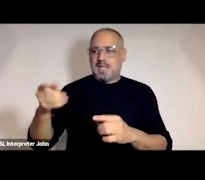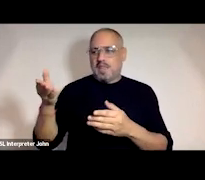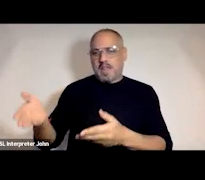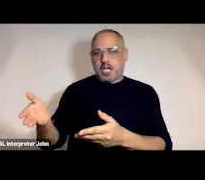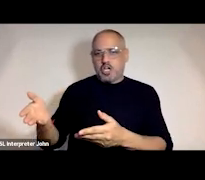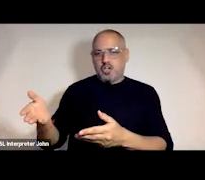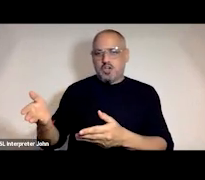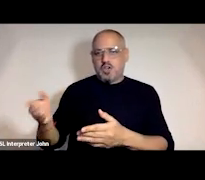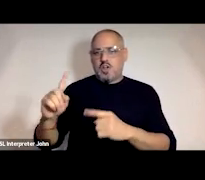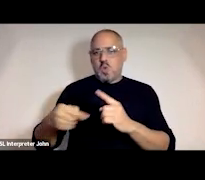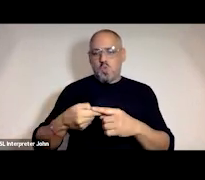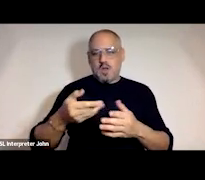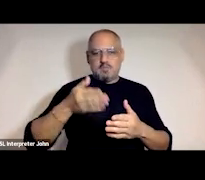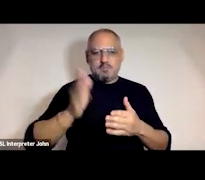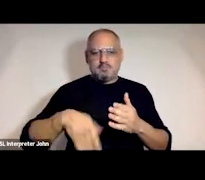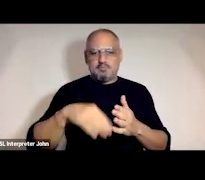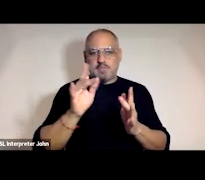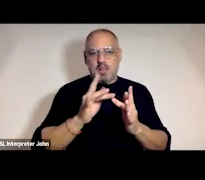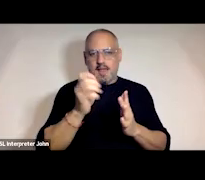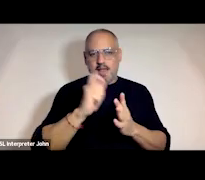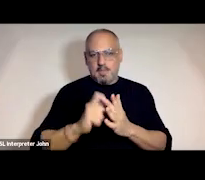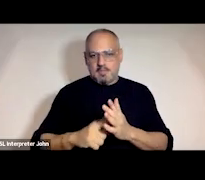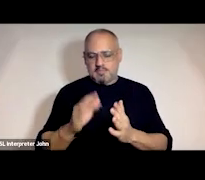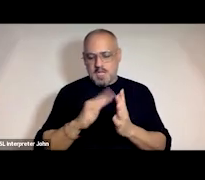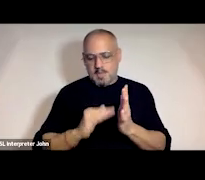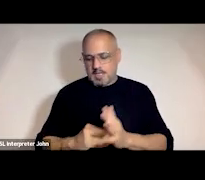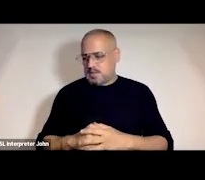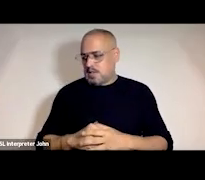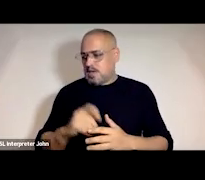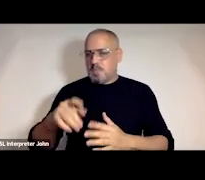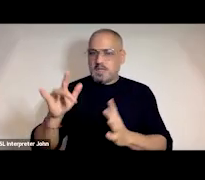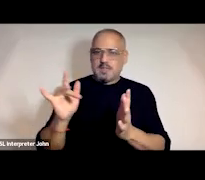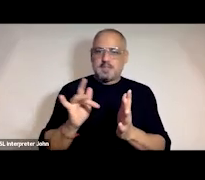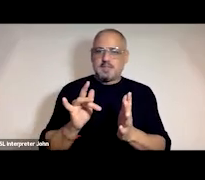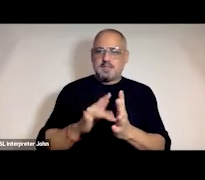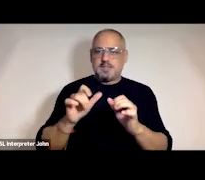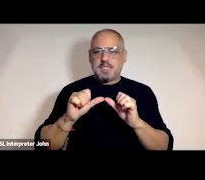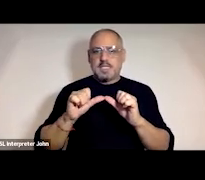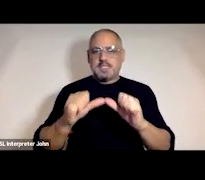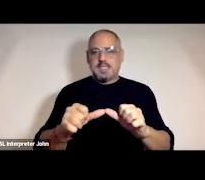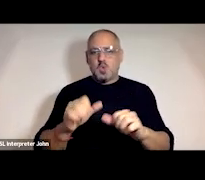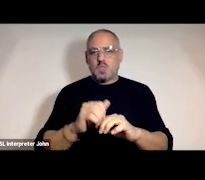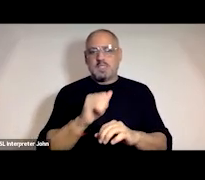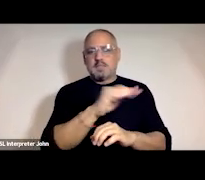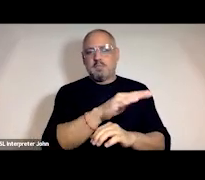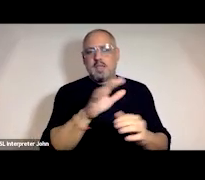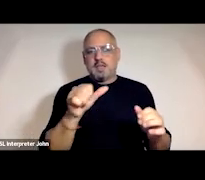when you're completing the online application, and they must click the continue and the submit buttons throughout the steps.